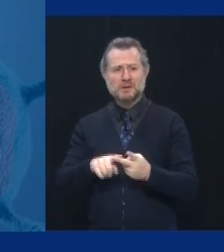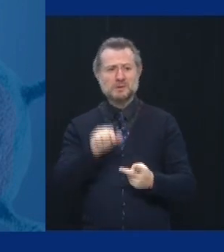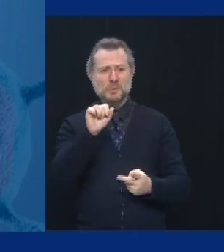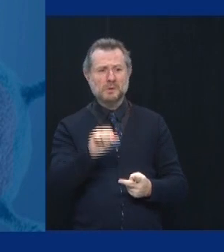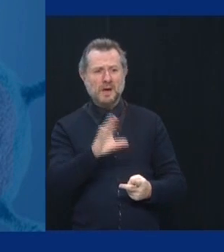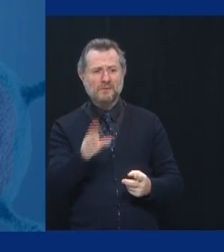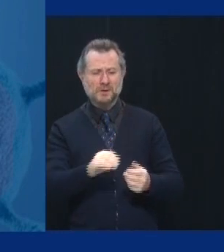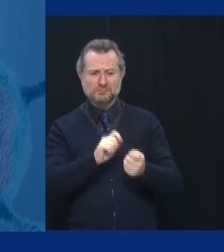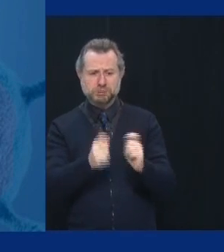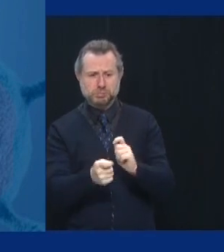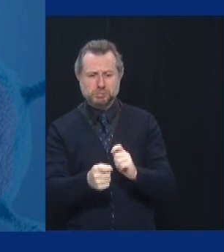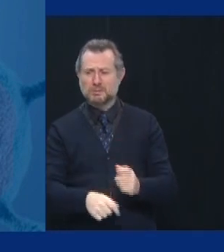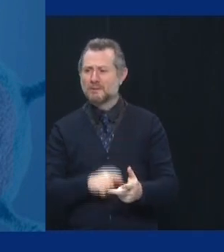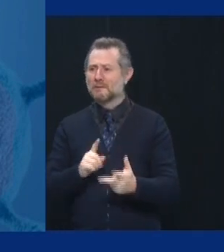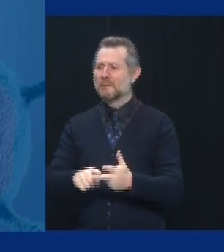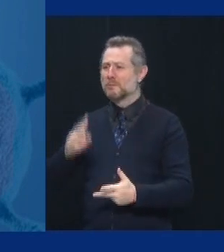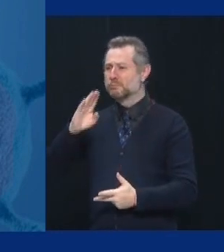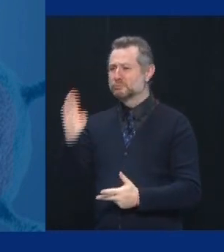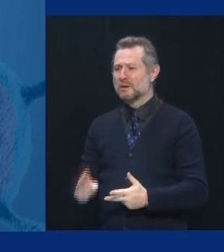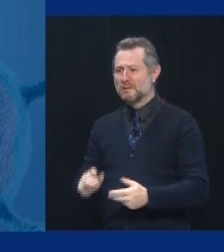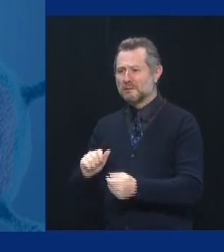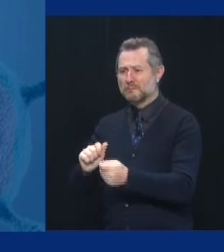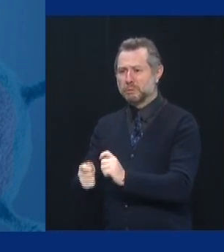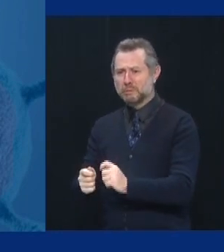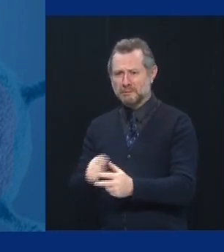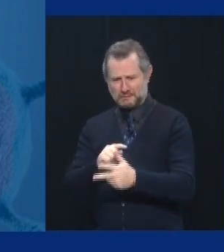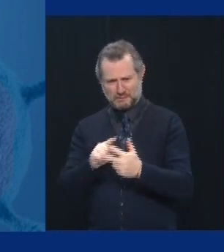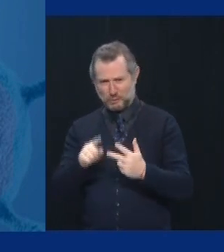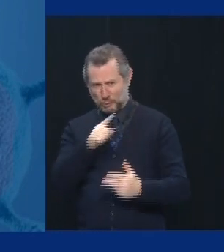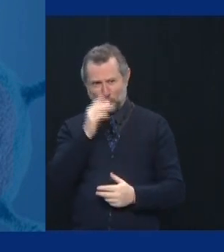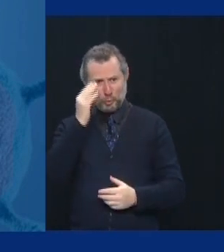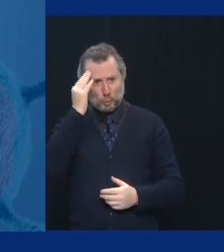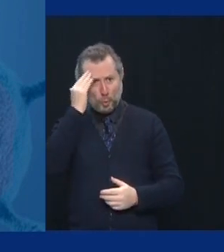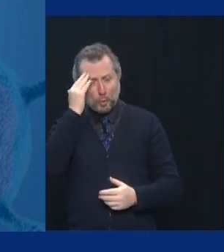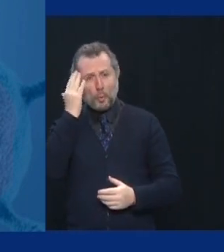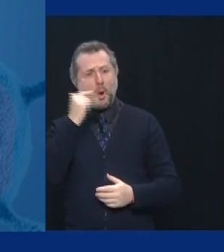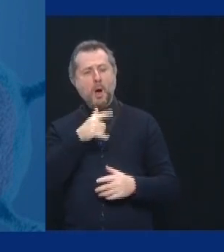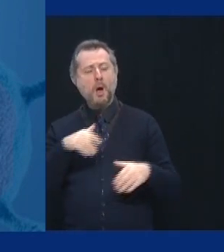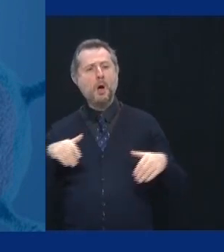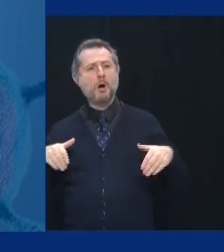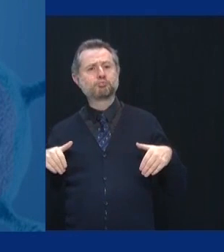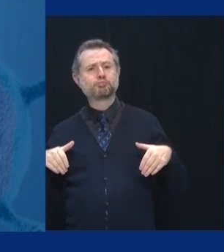IF YOU KNOW THERE'S A UK STRAIN, IF YOU KNOW THERE'S A SOUTH AFRICAN STRAIN, IF YOU KNOW